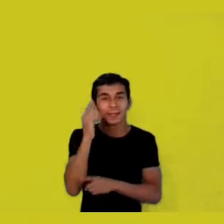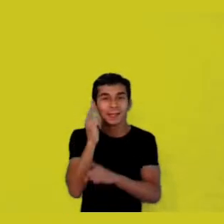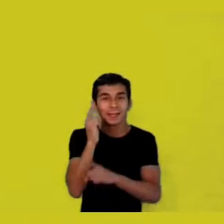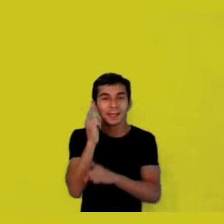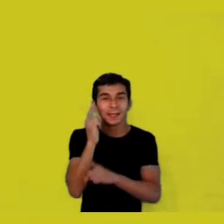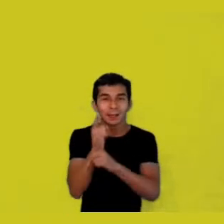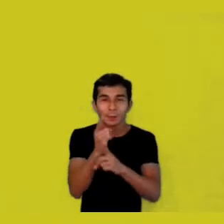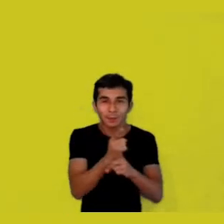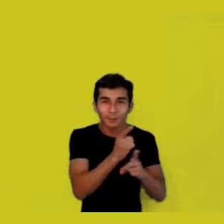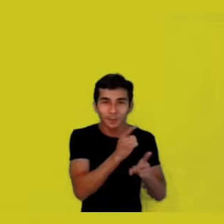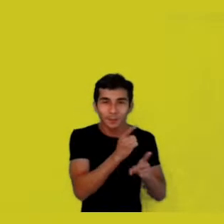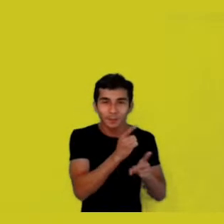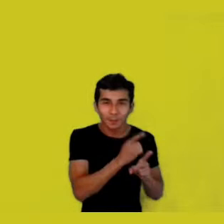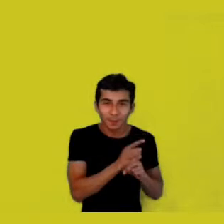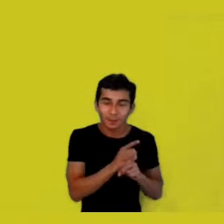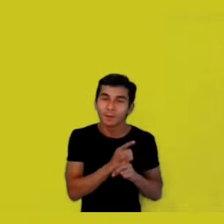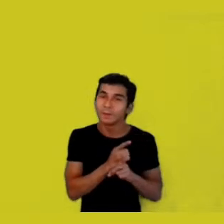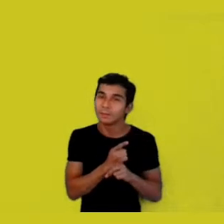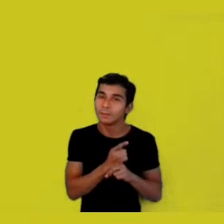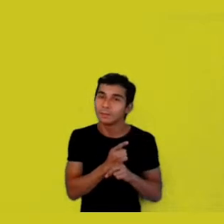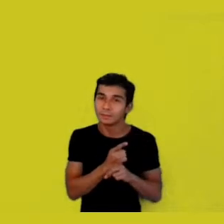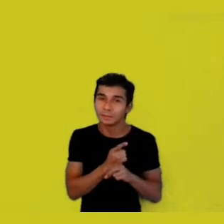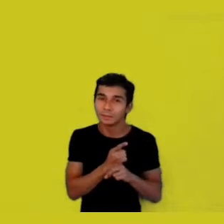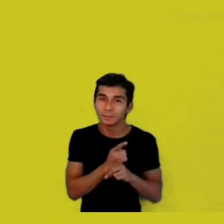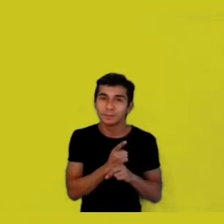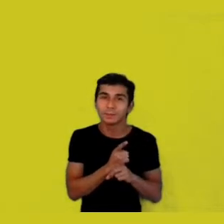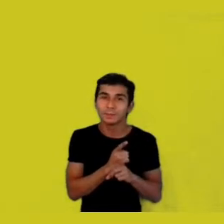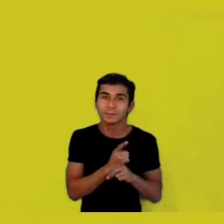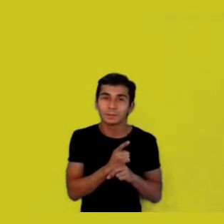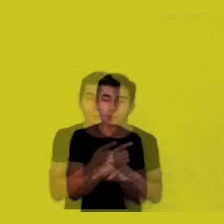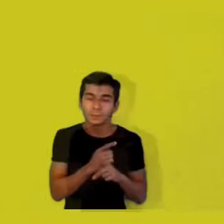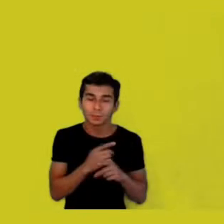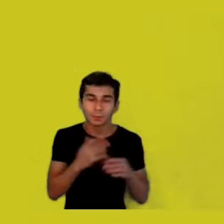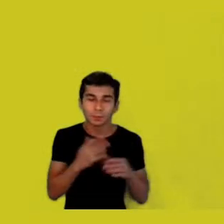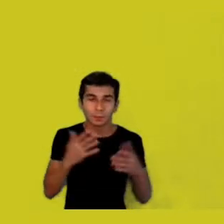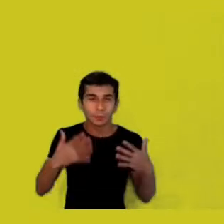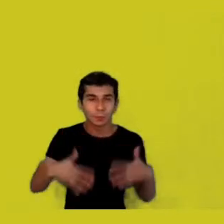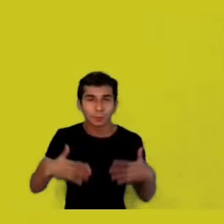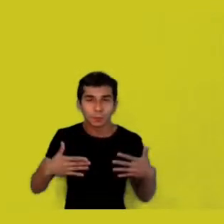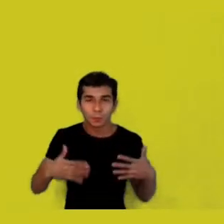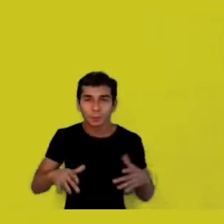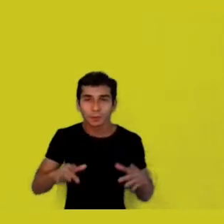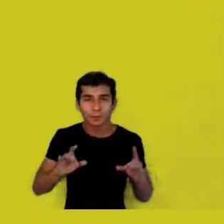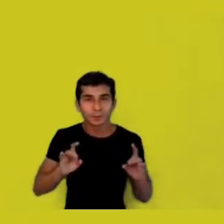so dear and so important. Thanks to Pedro immensely